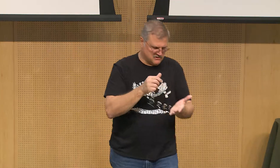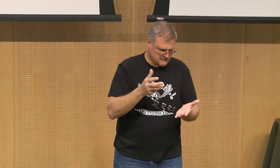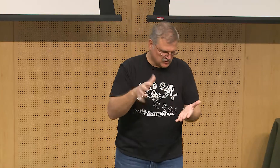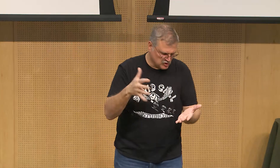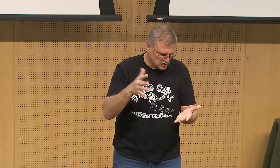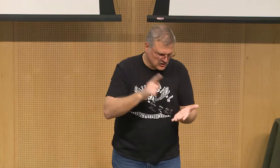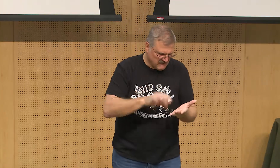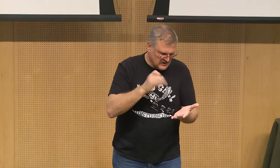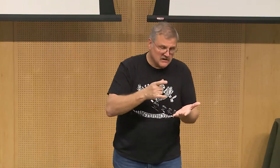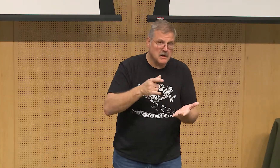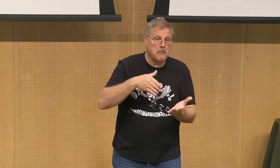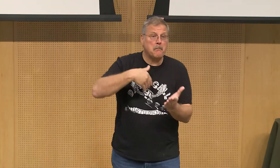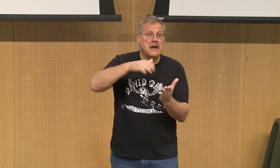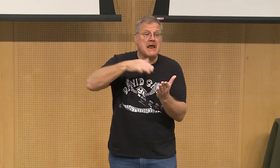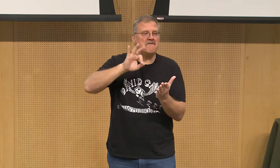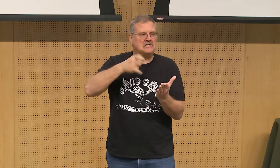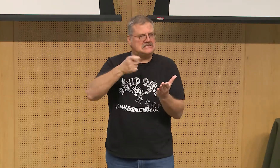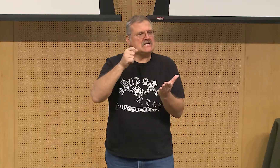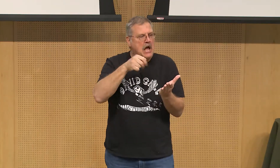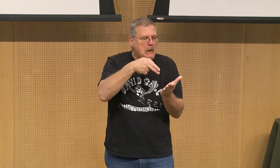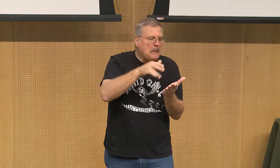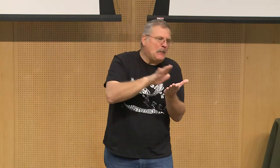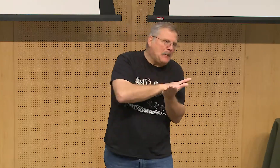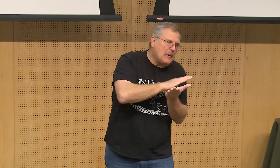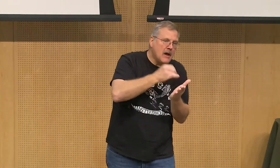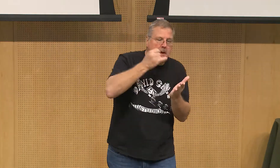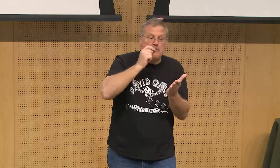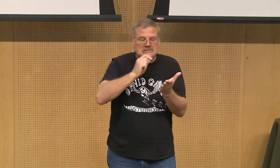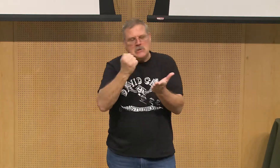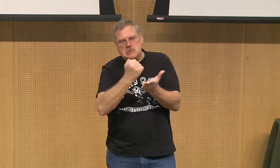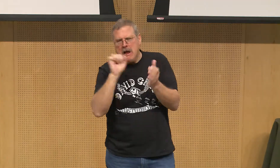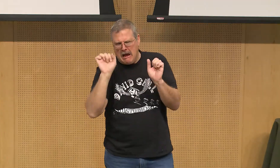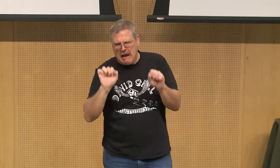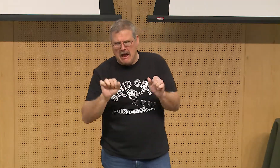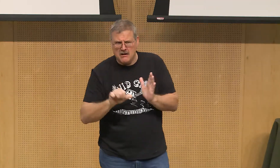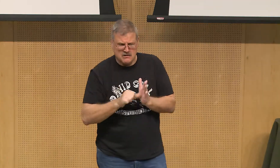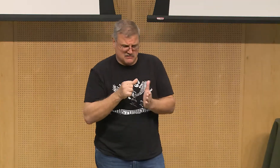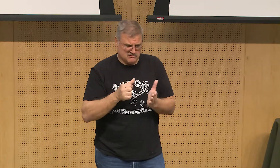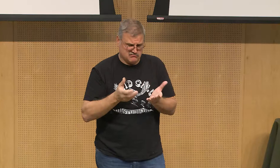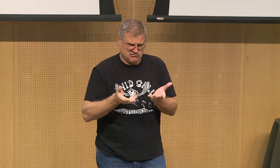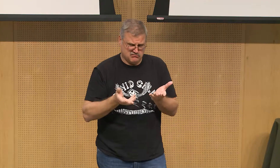If you've made a mark, there's no erasing. You know, if you're painting, you can always paint over.